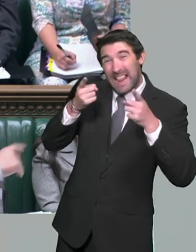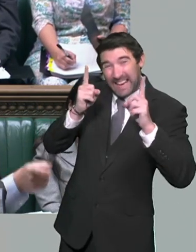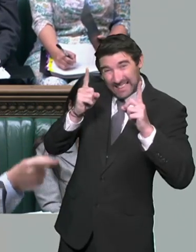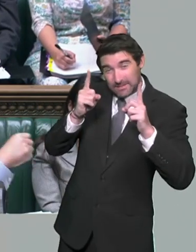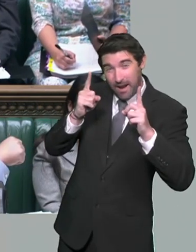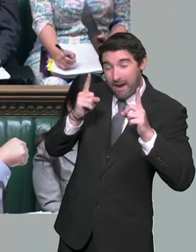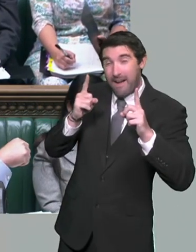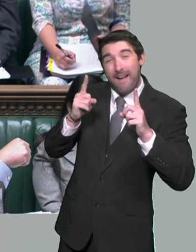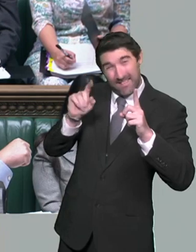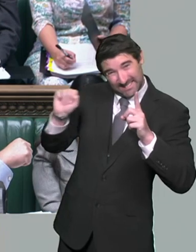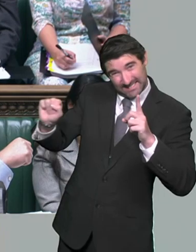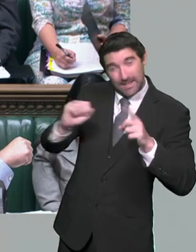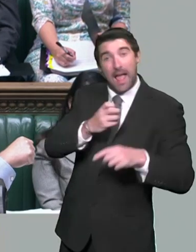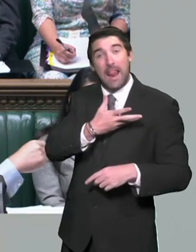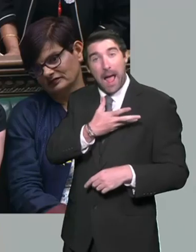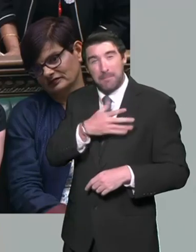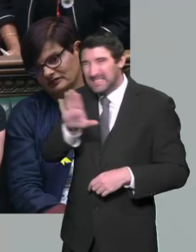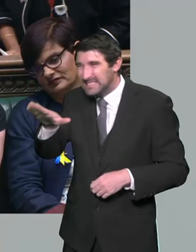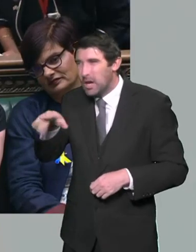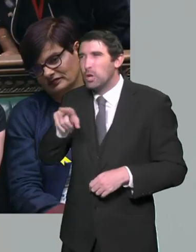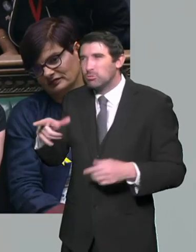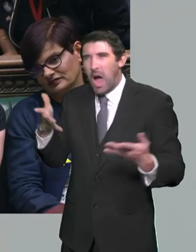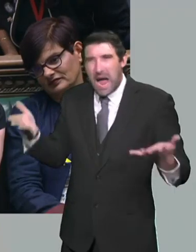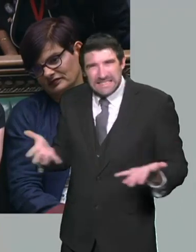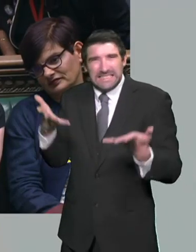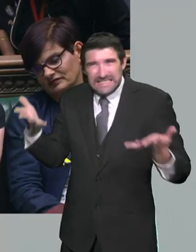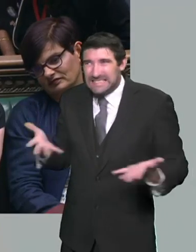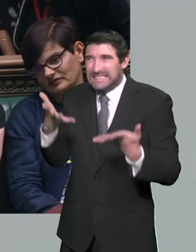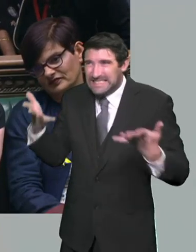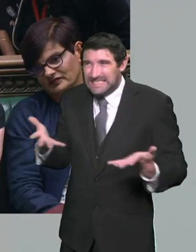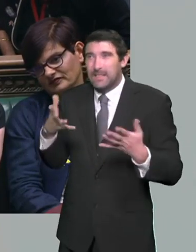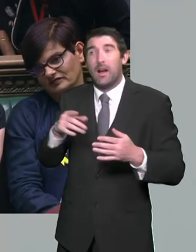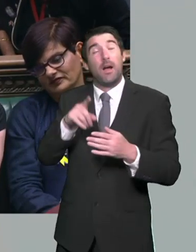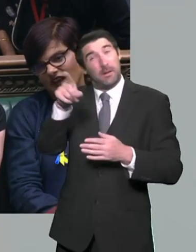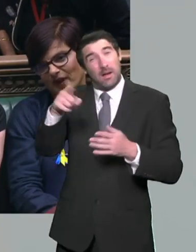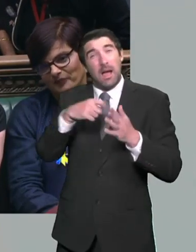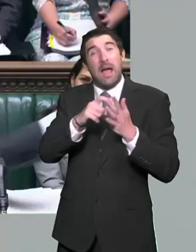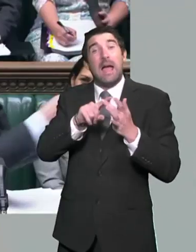Member for Ashton-under-Lyne (Angela Rayner), may ask him to apply, or how much welly he pretends to apply, that welly is always on the left foot.